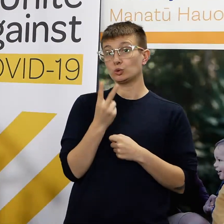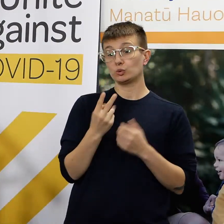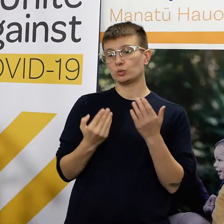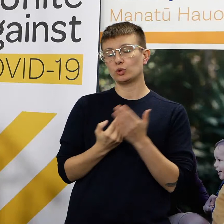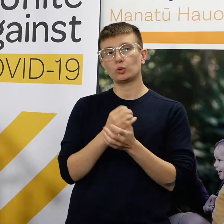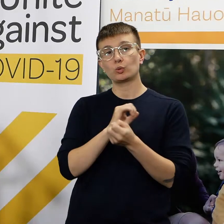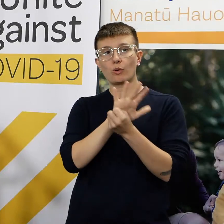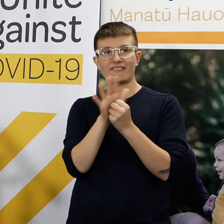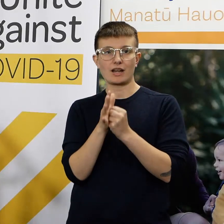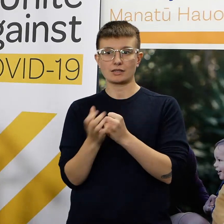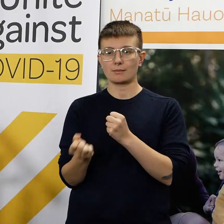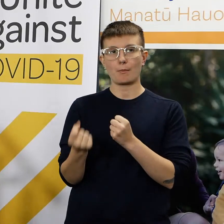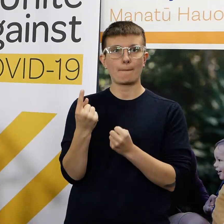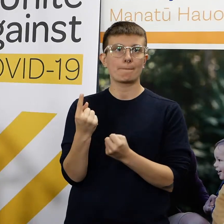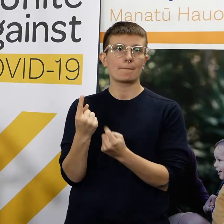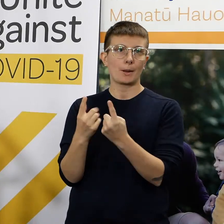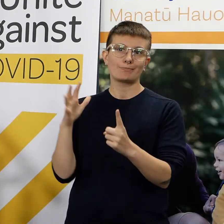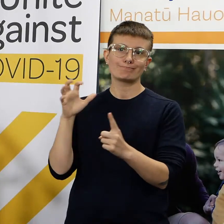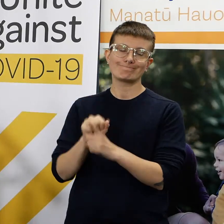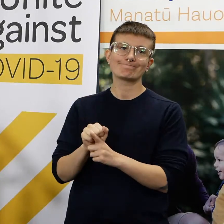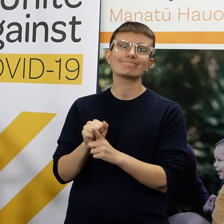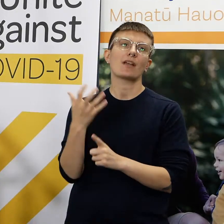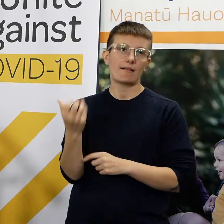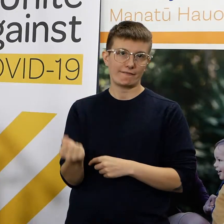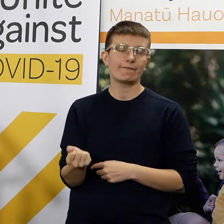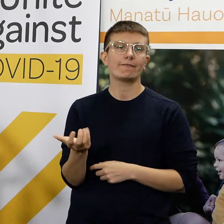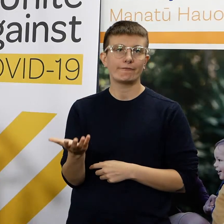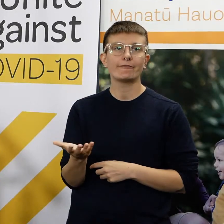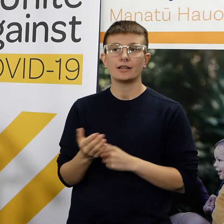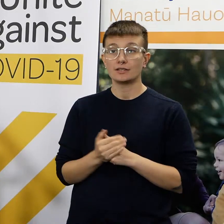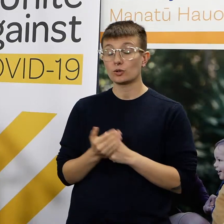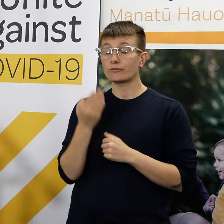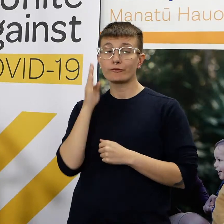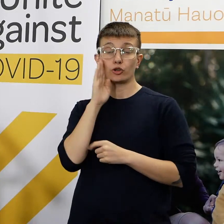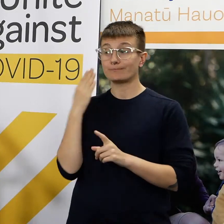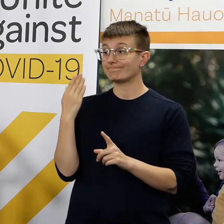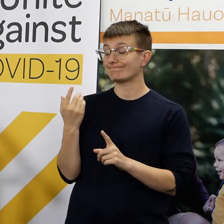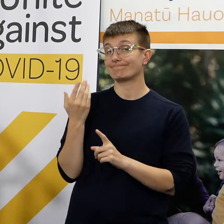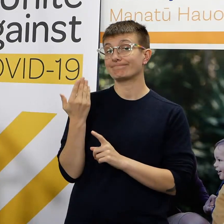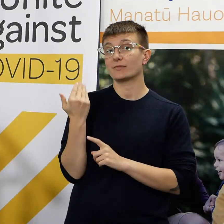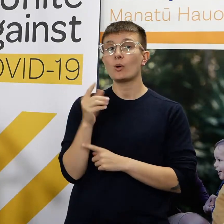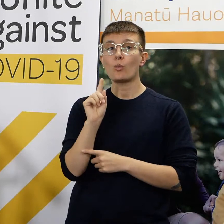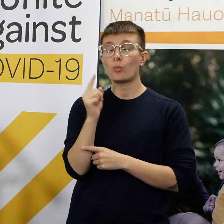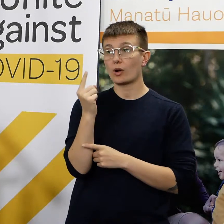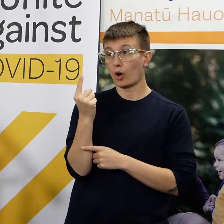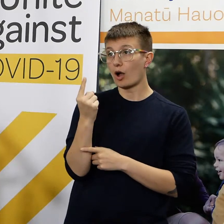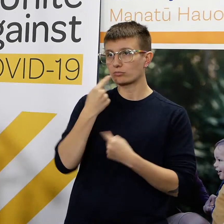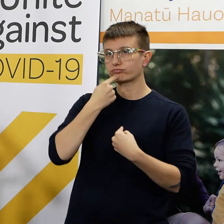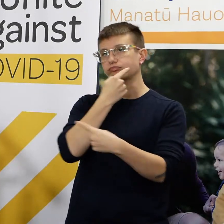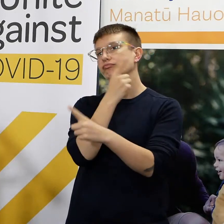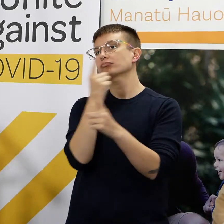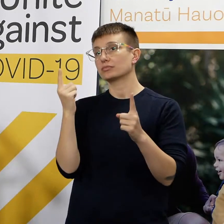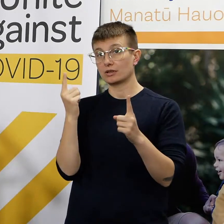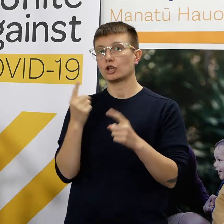So as you heard from our 1 o'clock release we have had two cases. These are two women from the same family, one in her 30s,